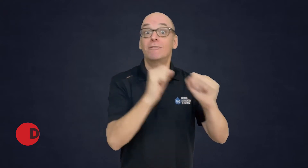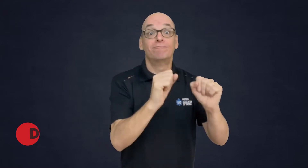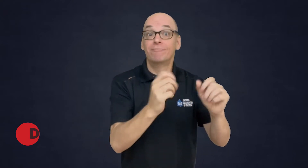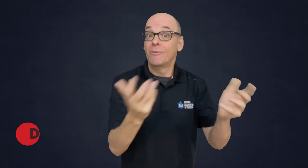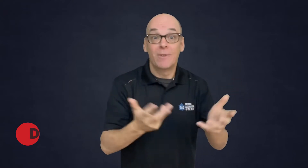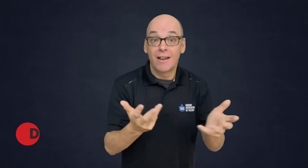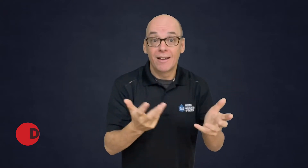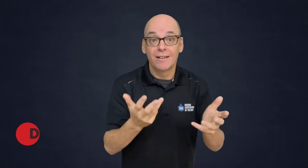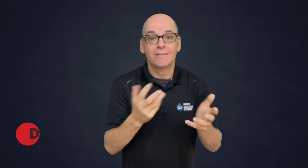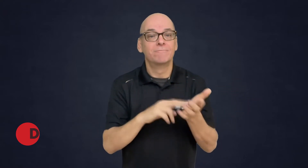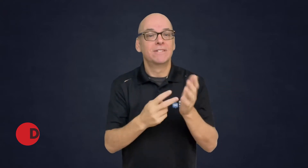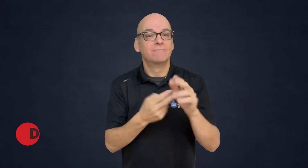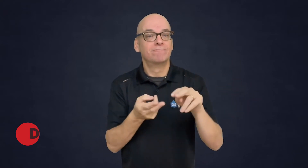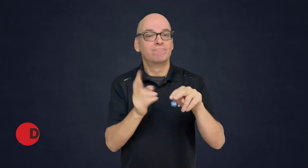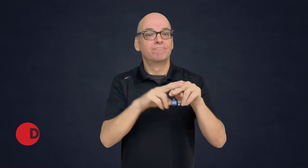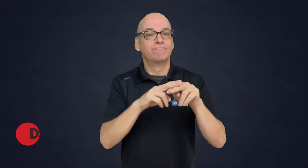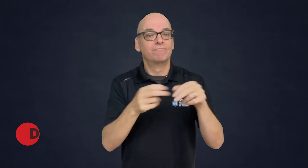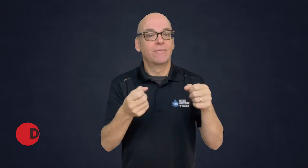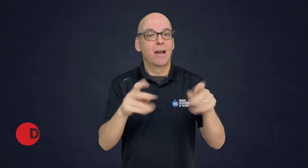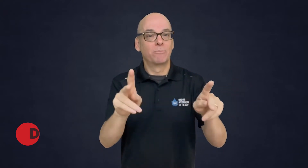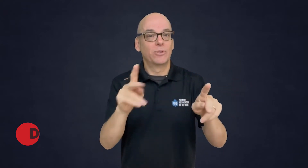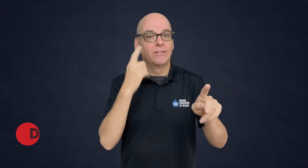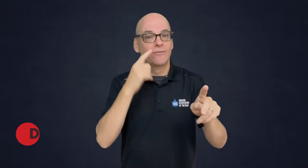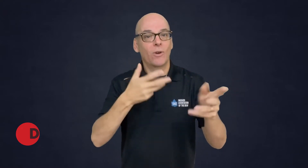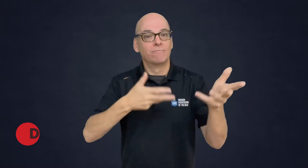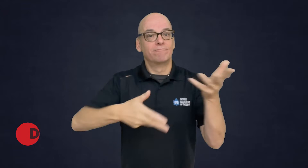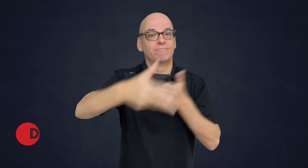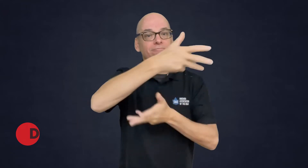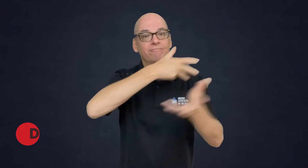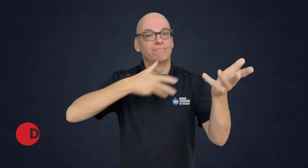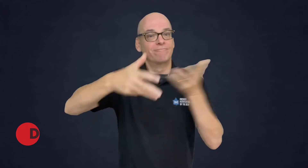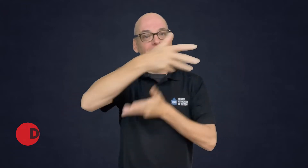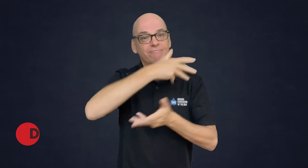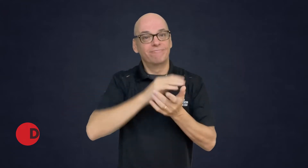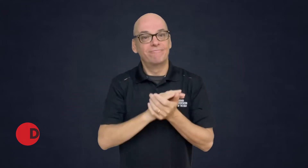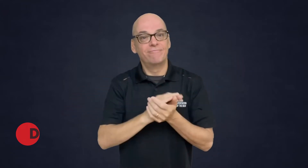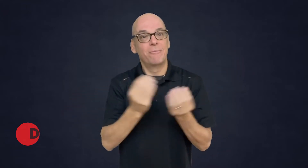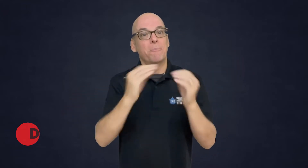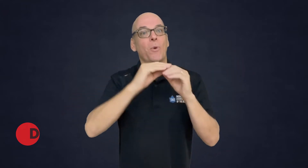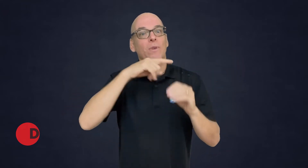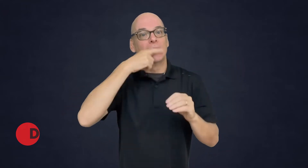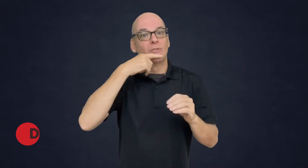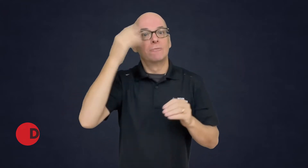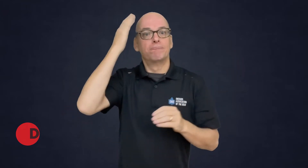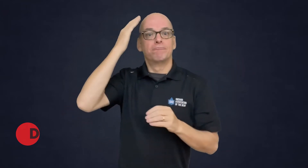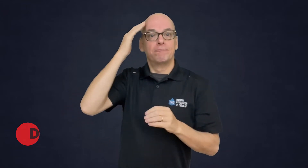The good news means increased opportunities for ASL communication.